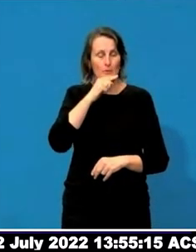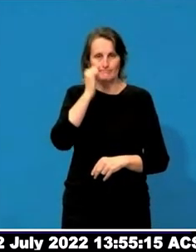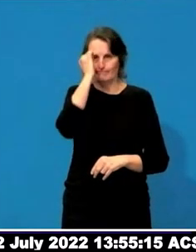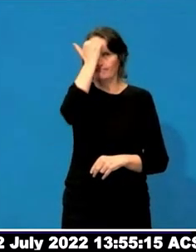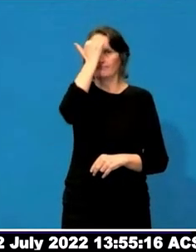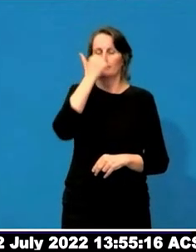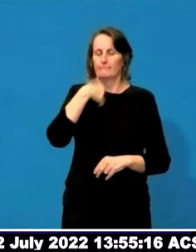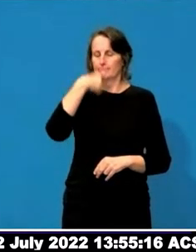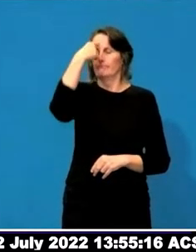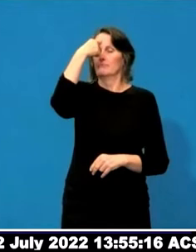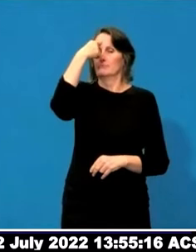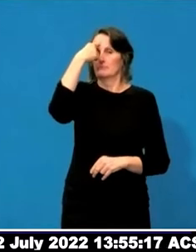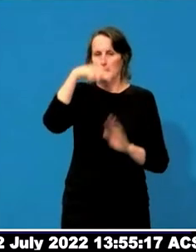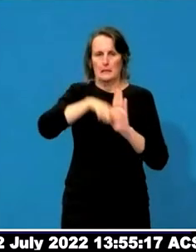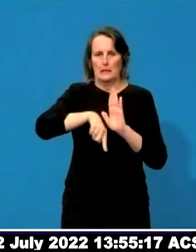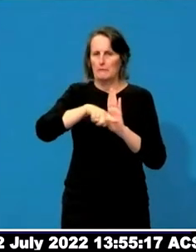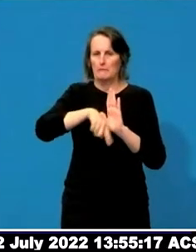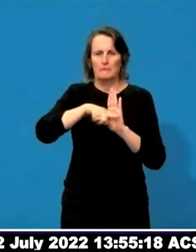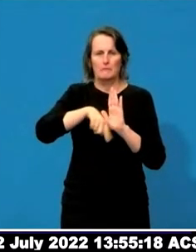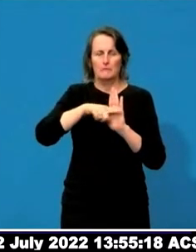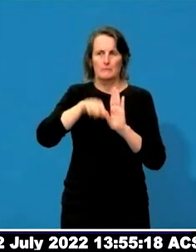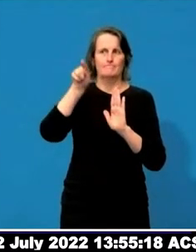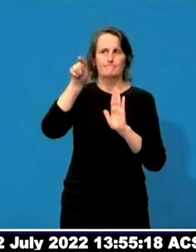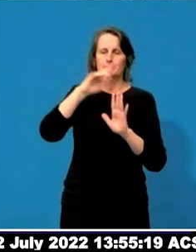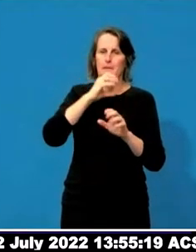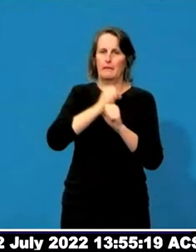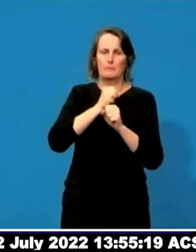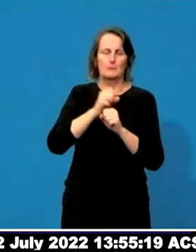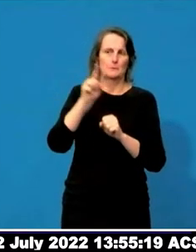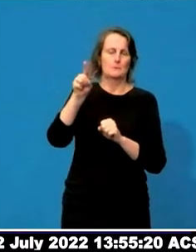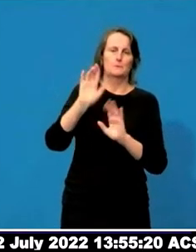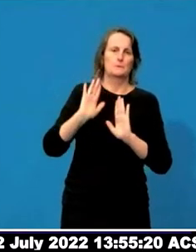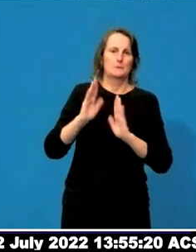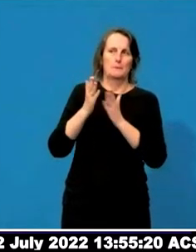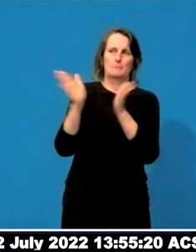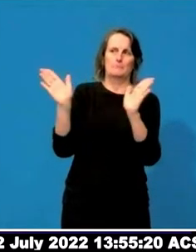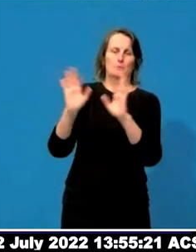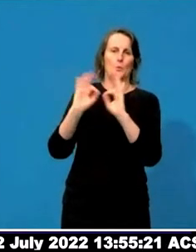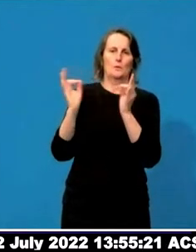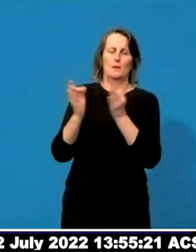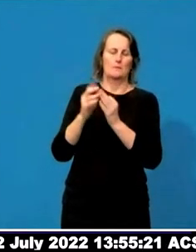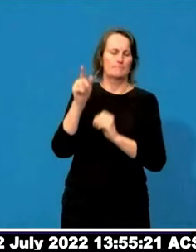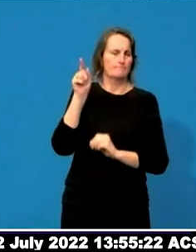of having interaction with mainstream organisations and government organisations.